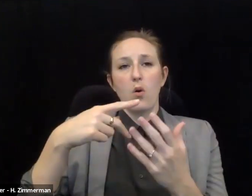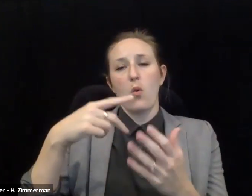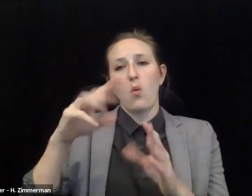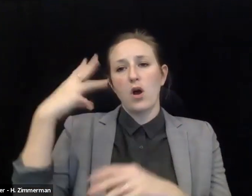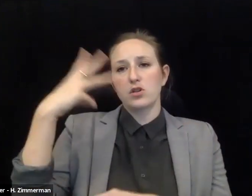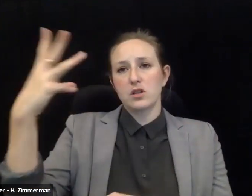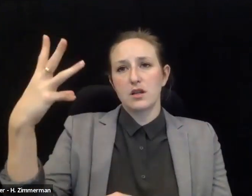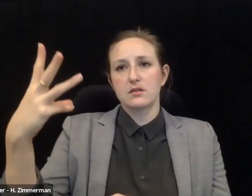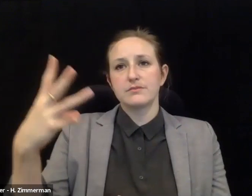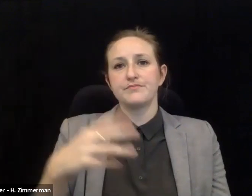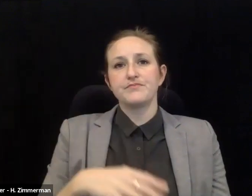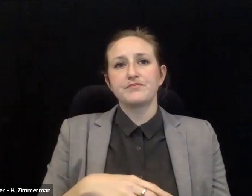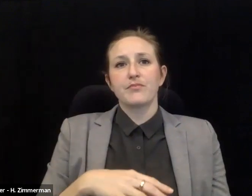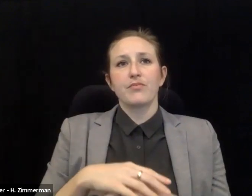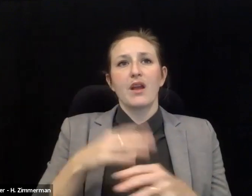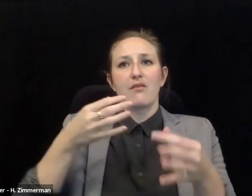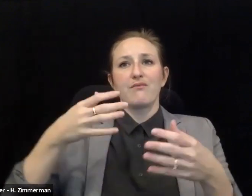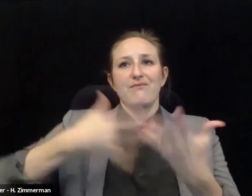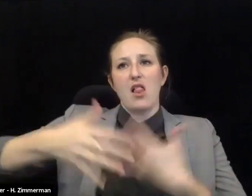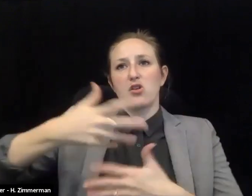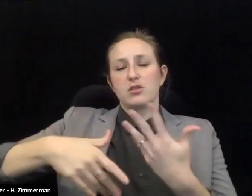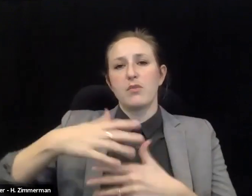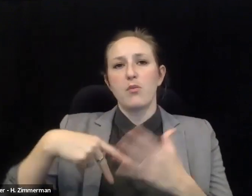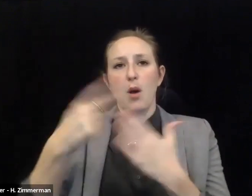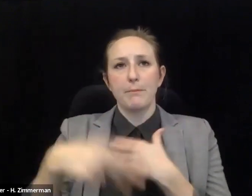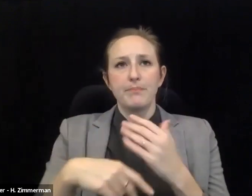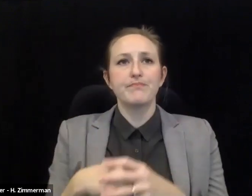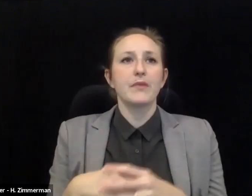many of my colleagues working on different programs have. I had different opportunities